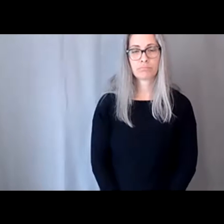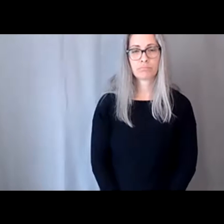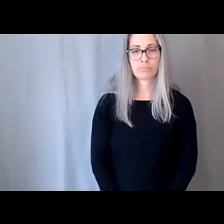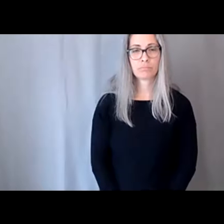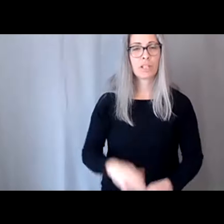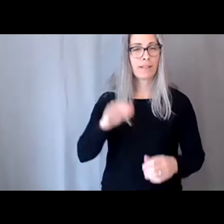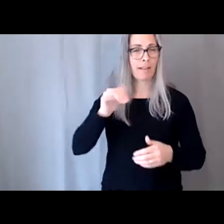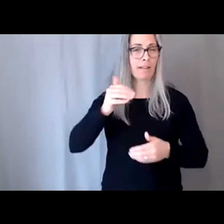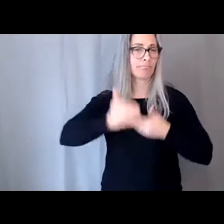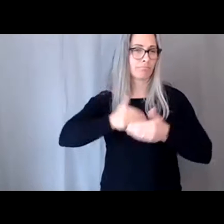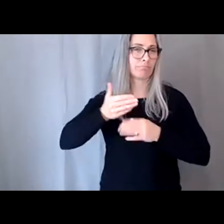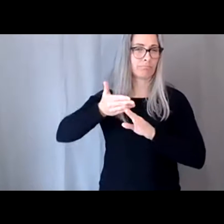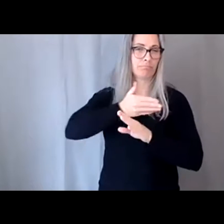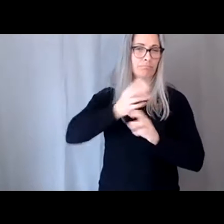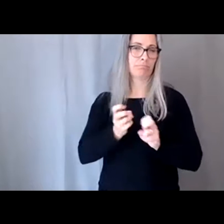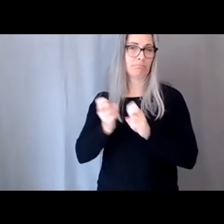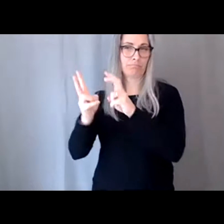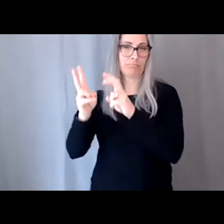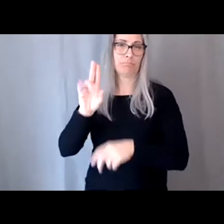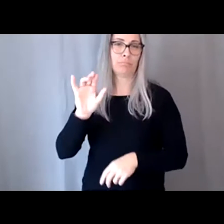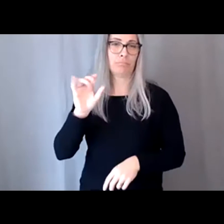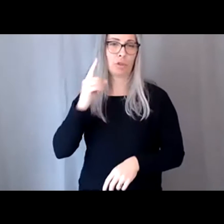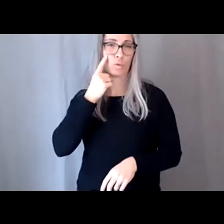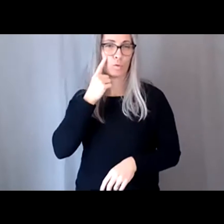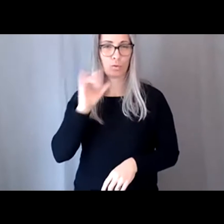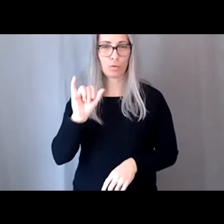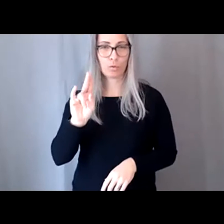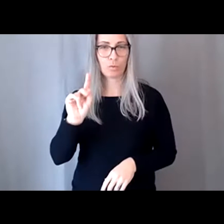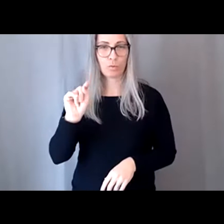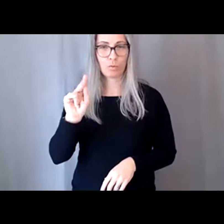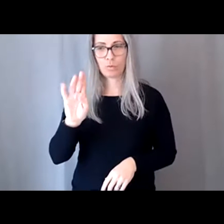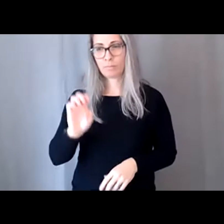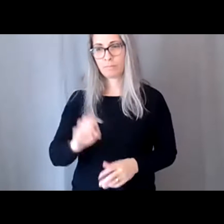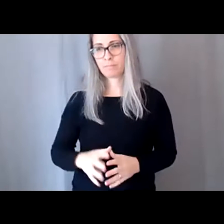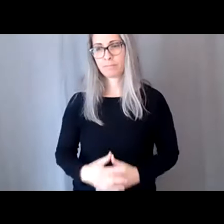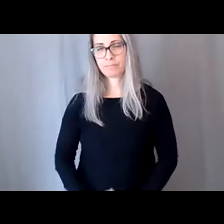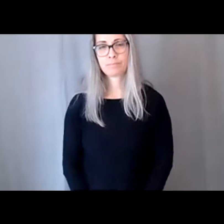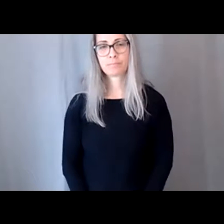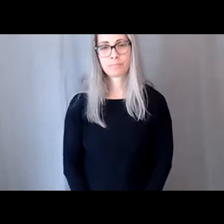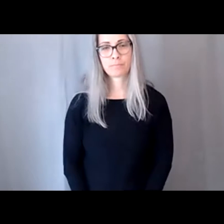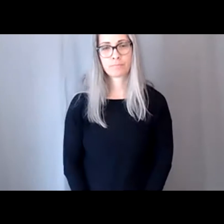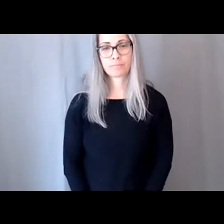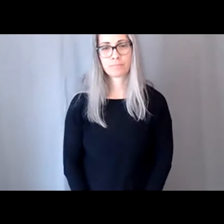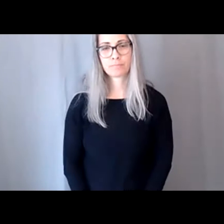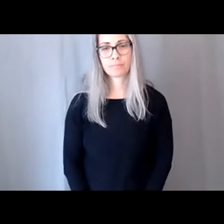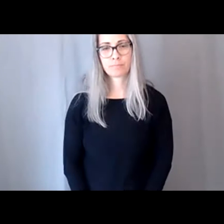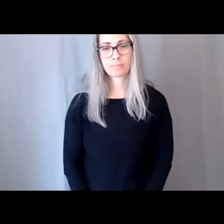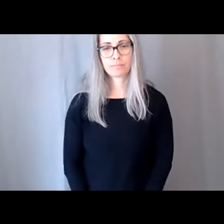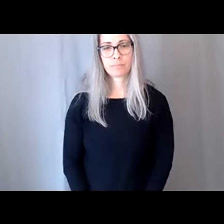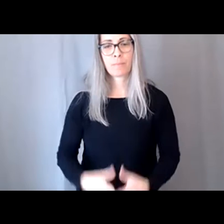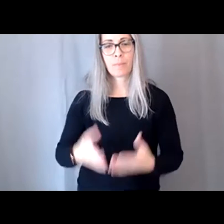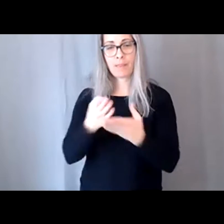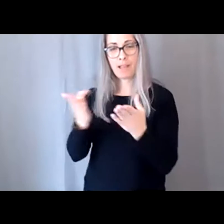let's see and the emails addresses for that request just